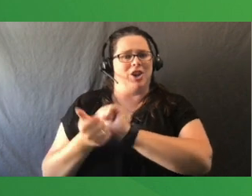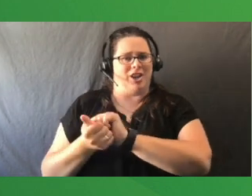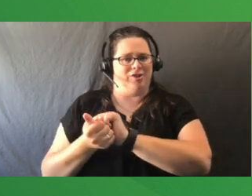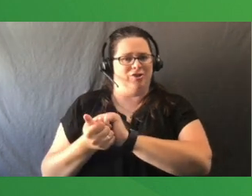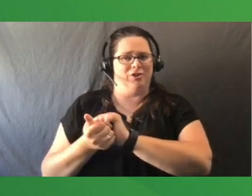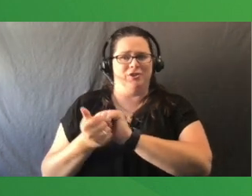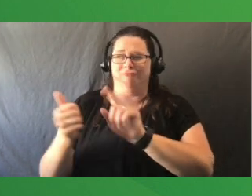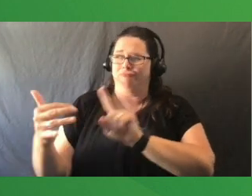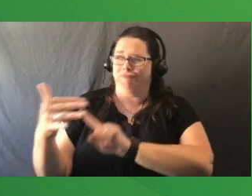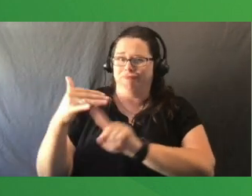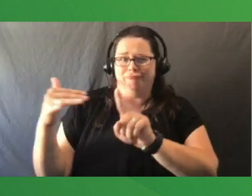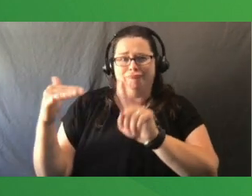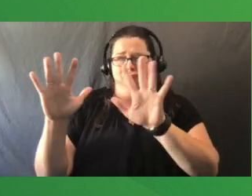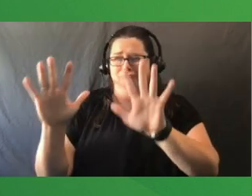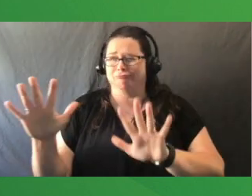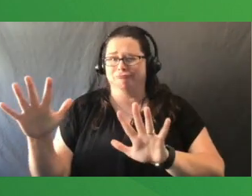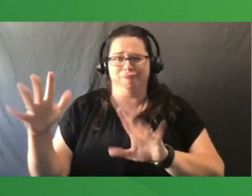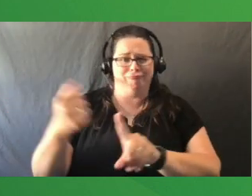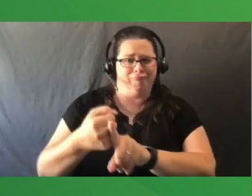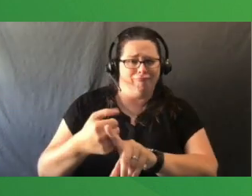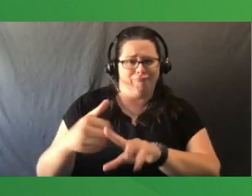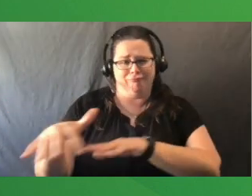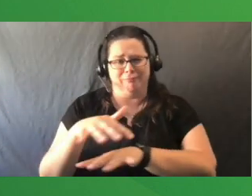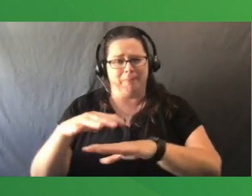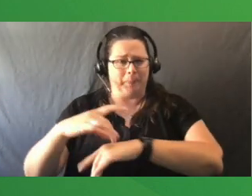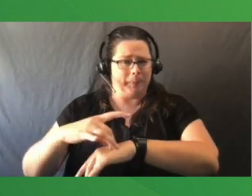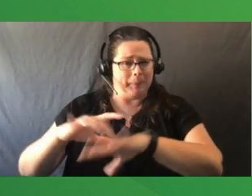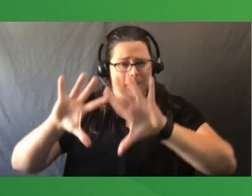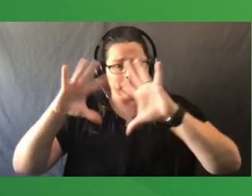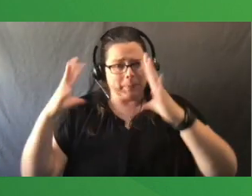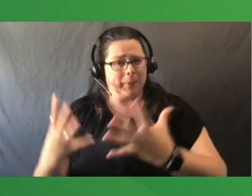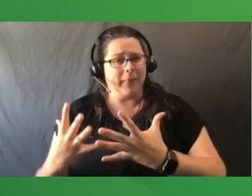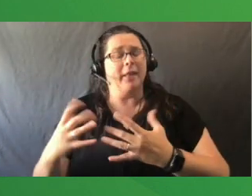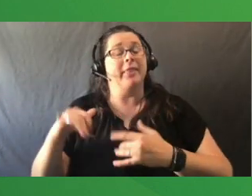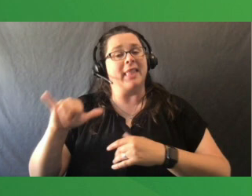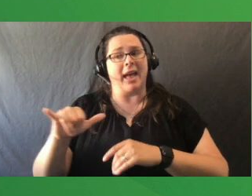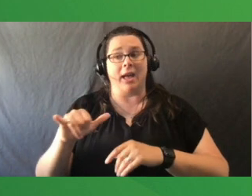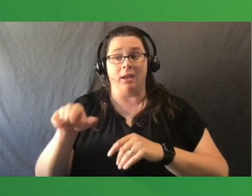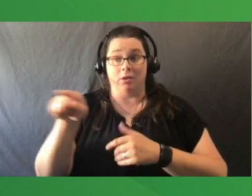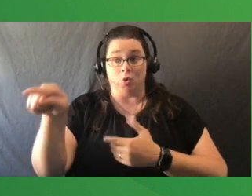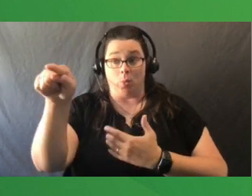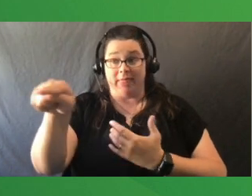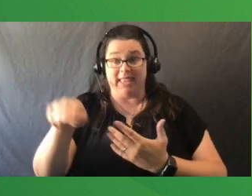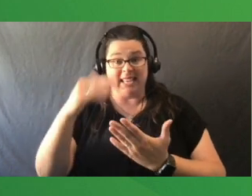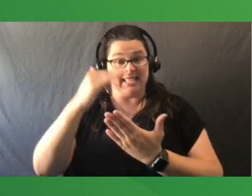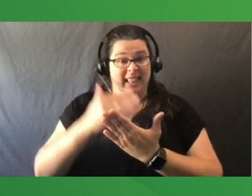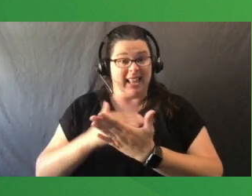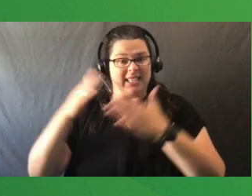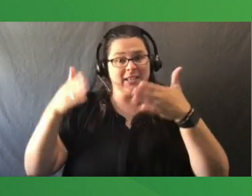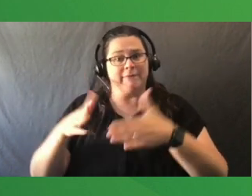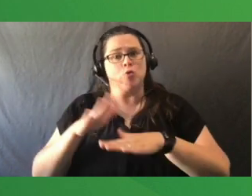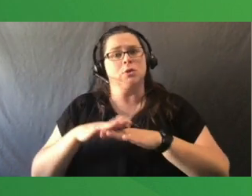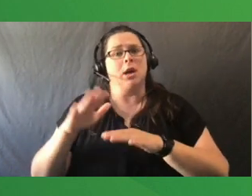So these are all lessons that focus on either climate change phenomena or climate change